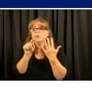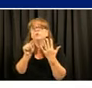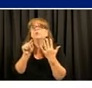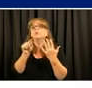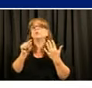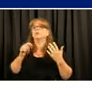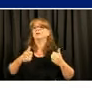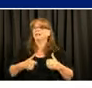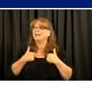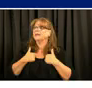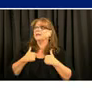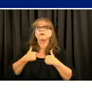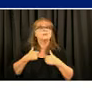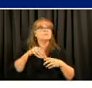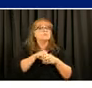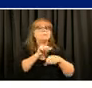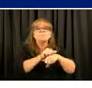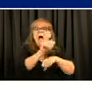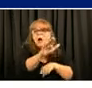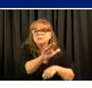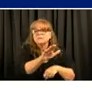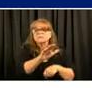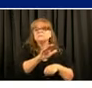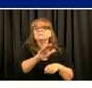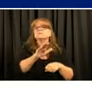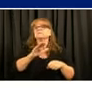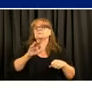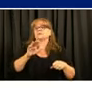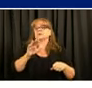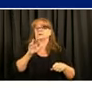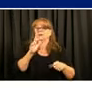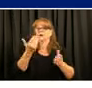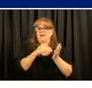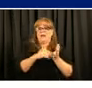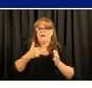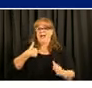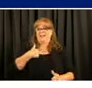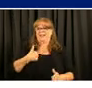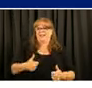um you know i grew up just north of boulder so we have these fire dials that show whether the risk